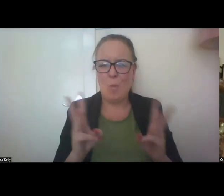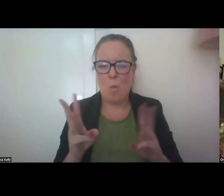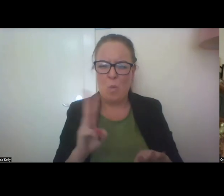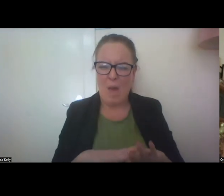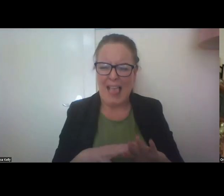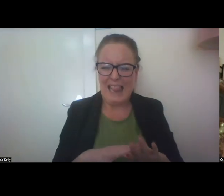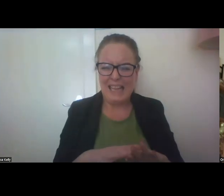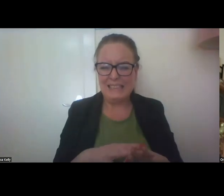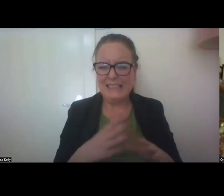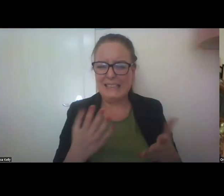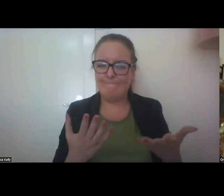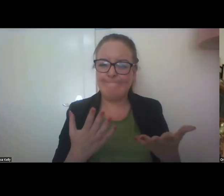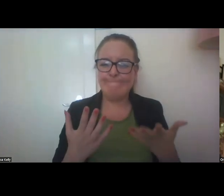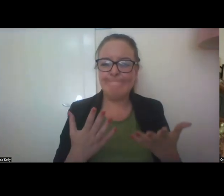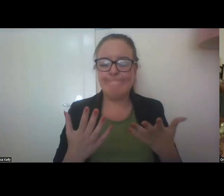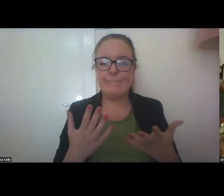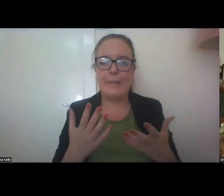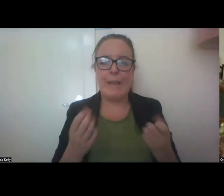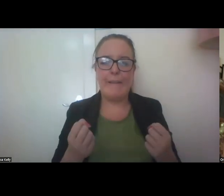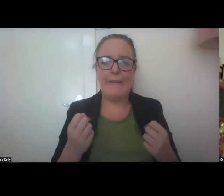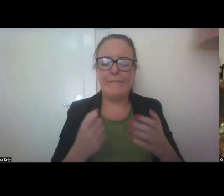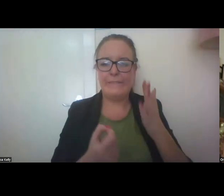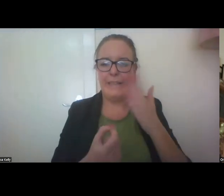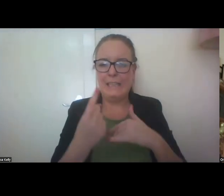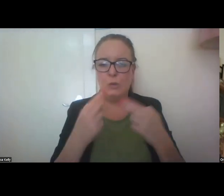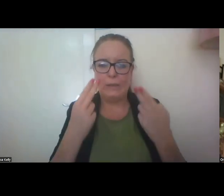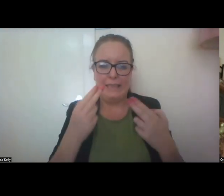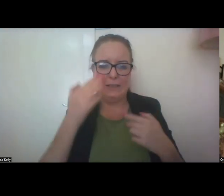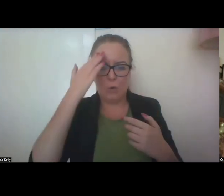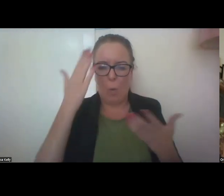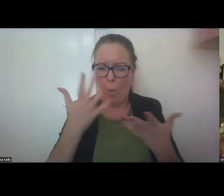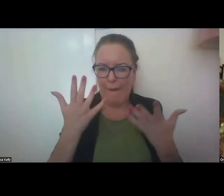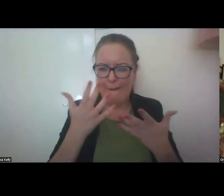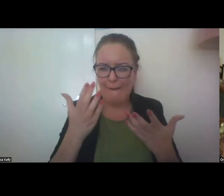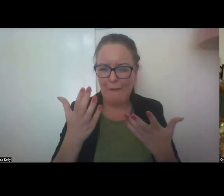The issue with the QR code is that you need to know where the code is, you need to be able to then frame the code